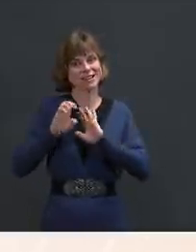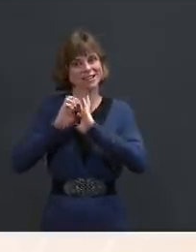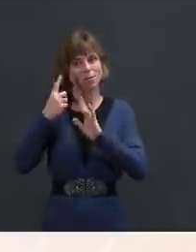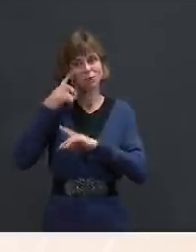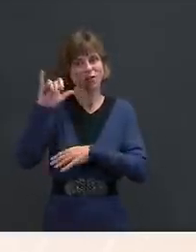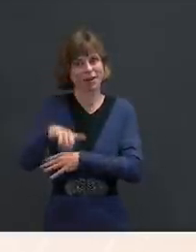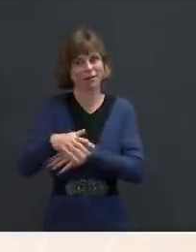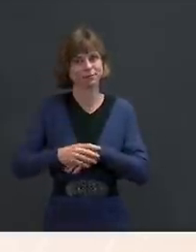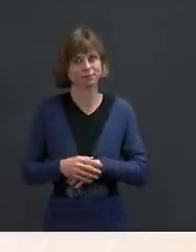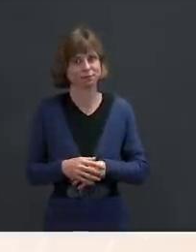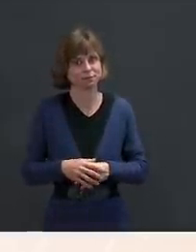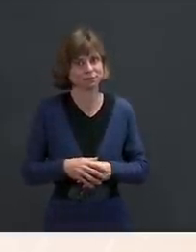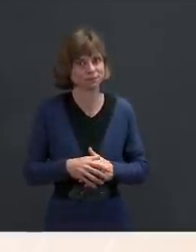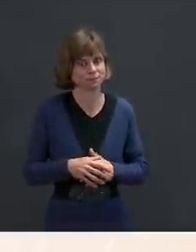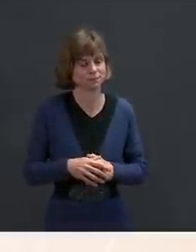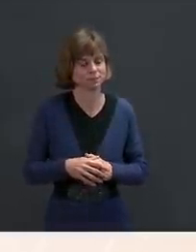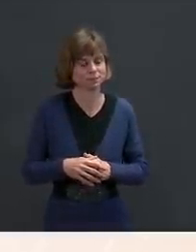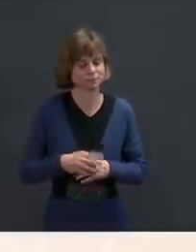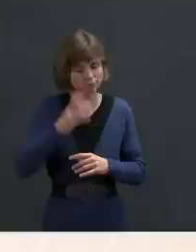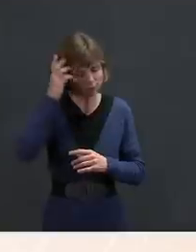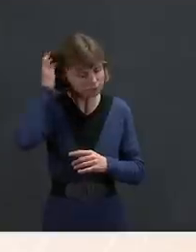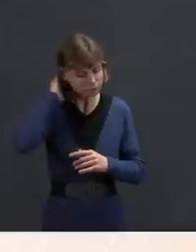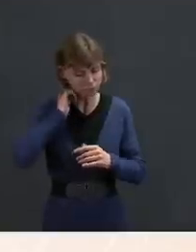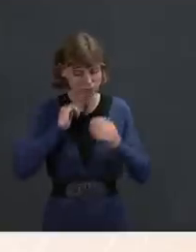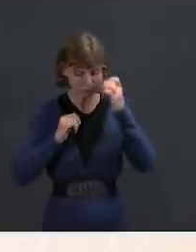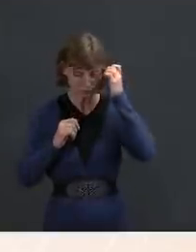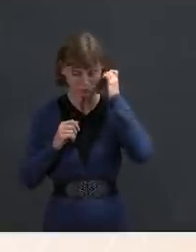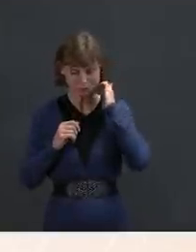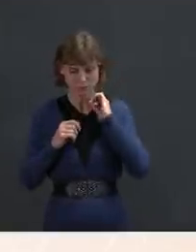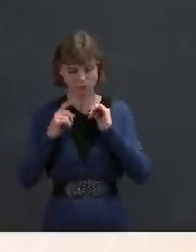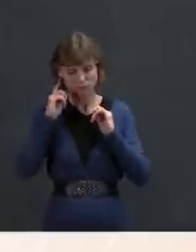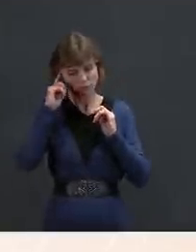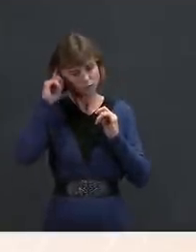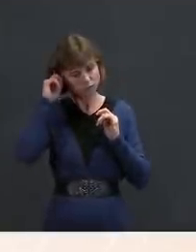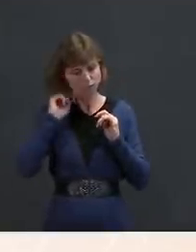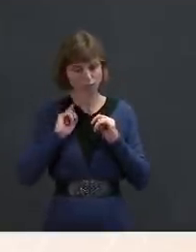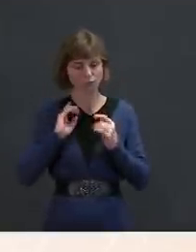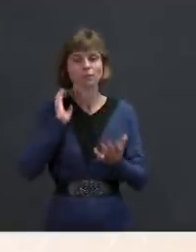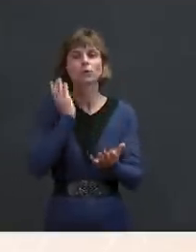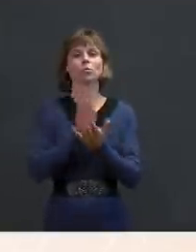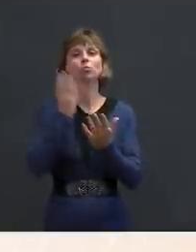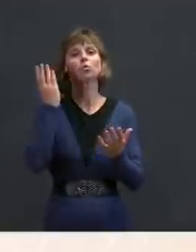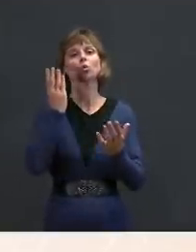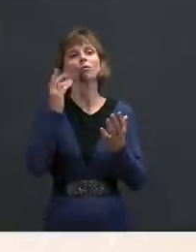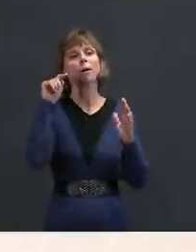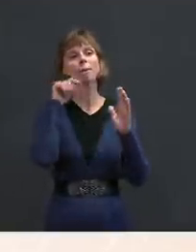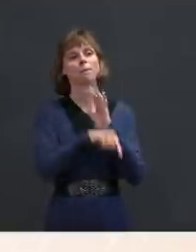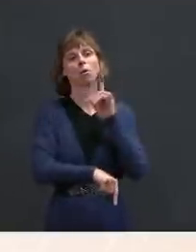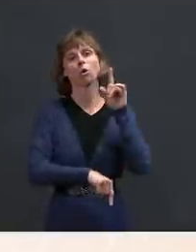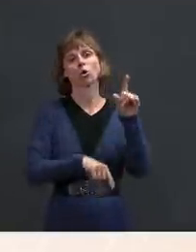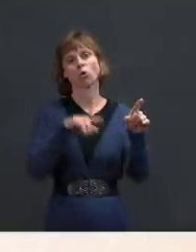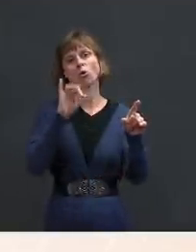community's conclusion that the Crown Prince approved the murder operation -- murder of Jamal Khashoggi -- if that's not something